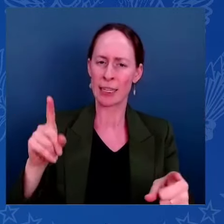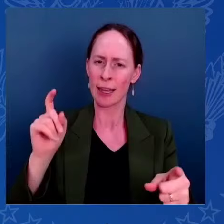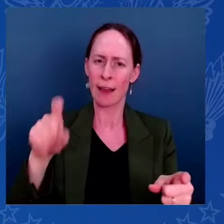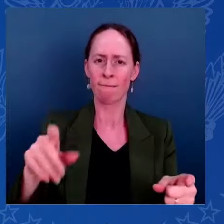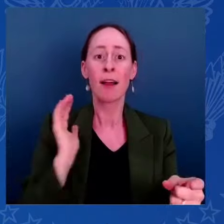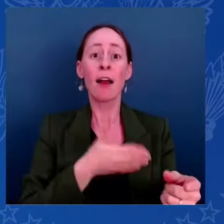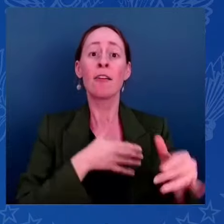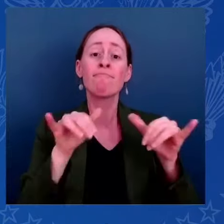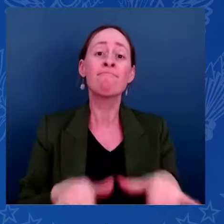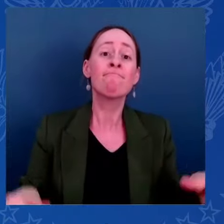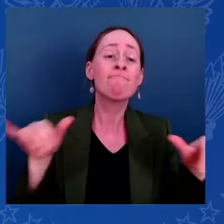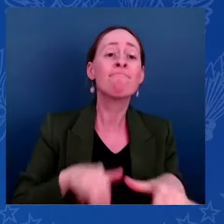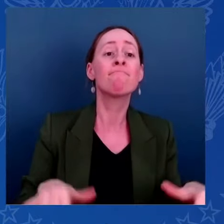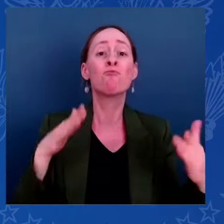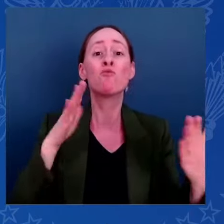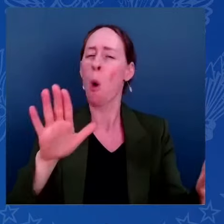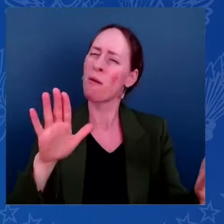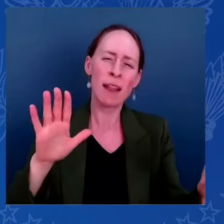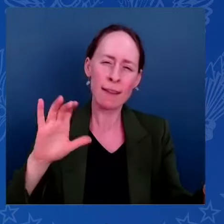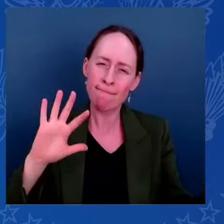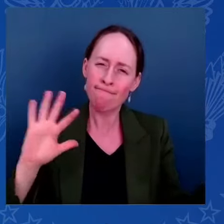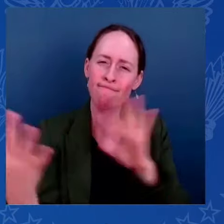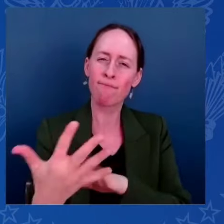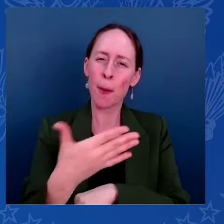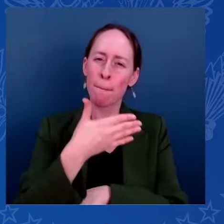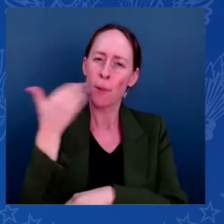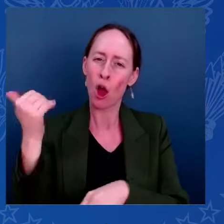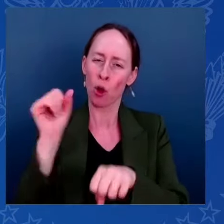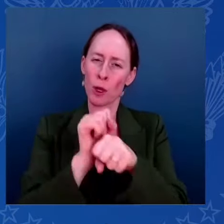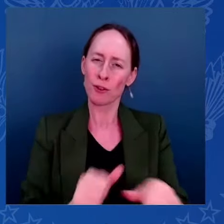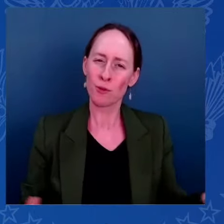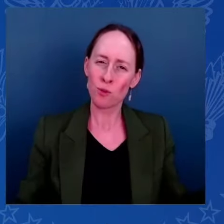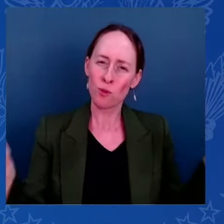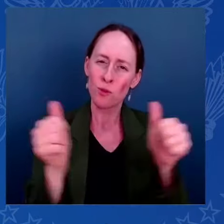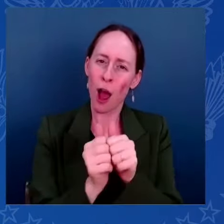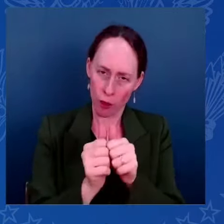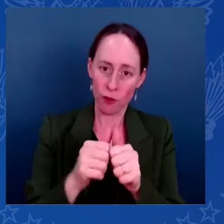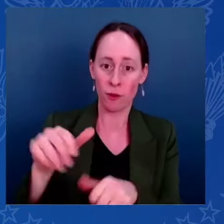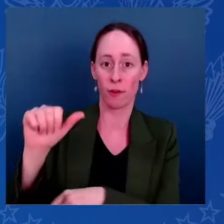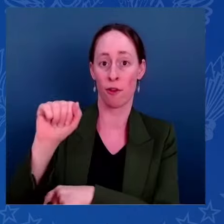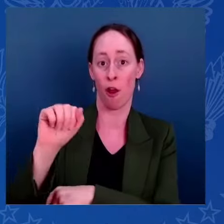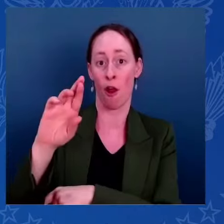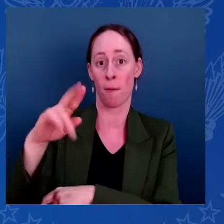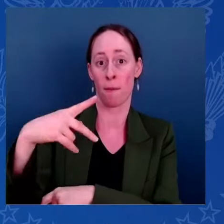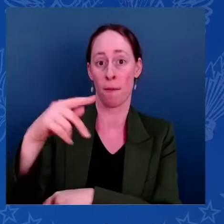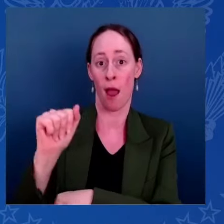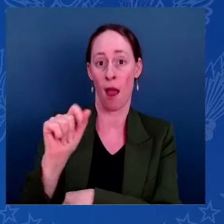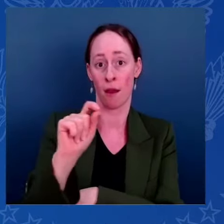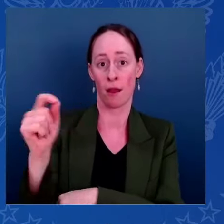That's why your creation of ARPA-H is so significant. The model of ARPA-H is to give researchers an impossible task